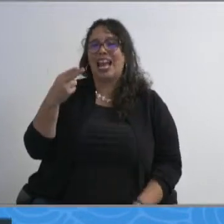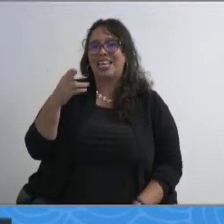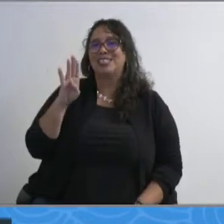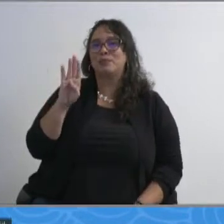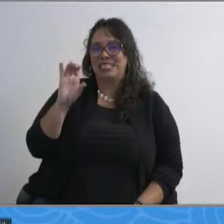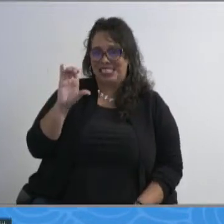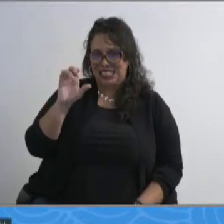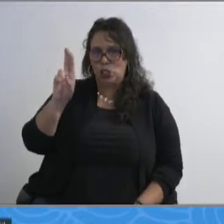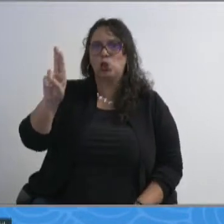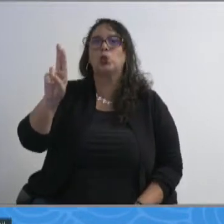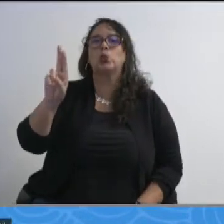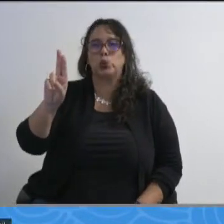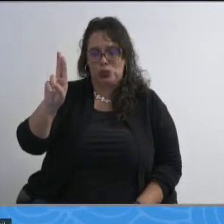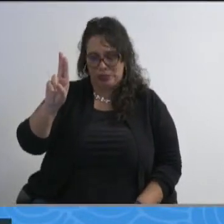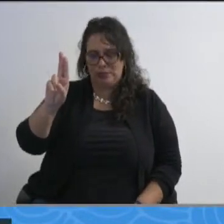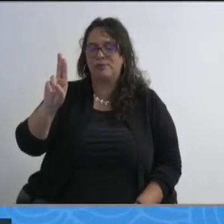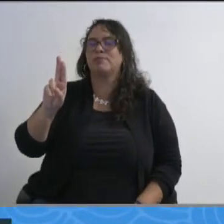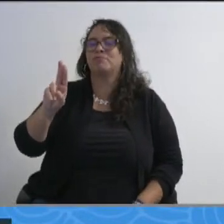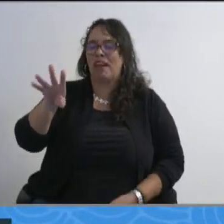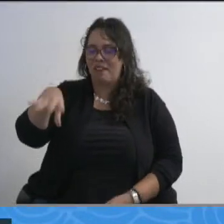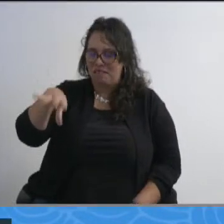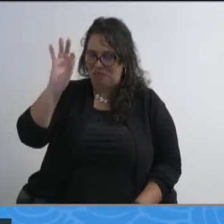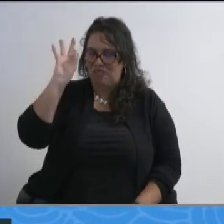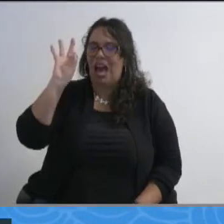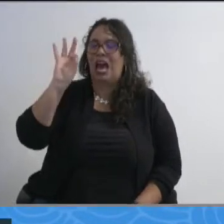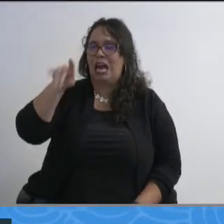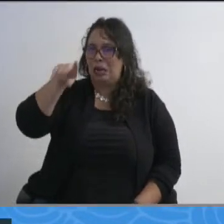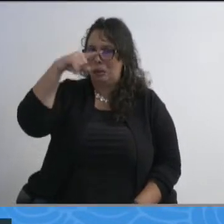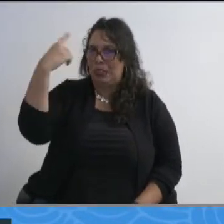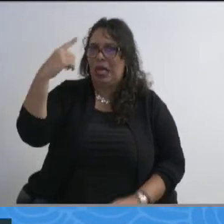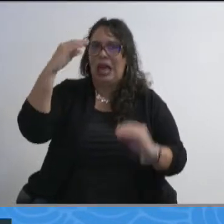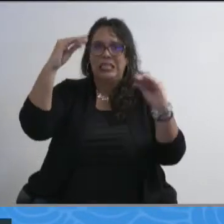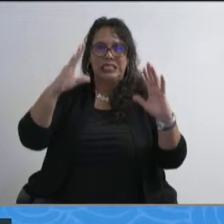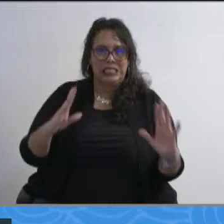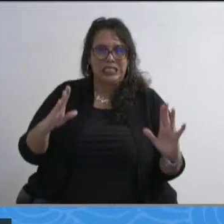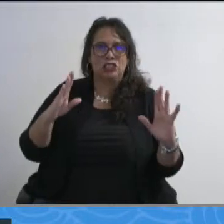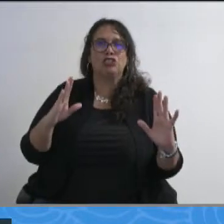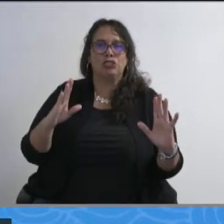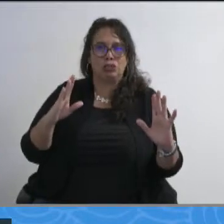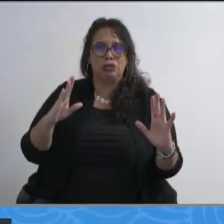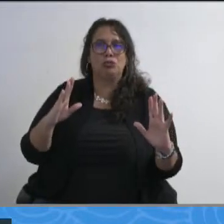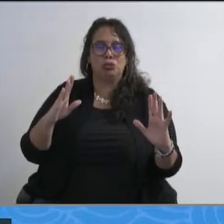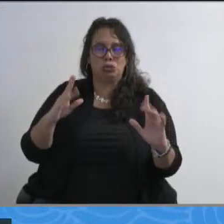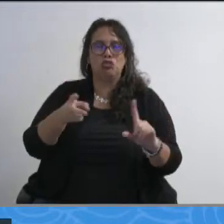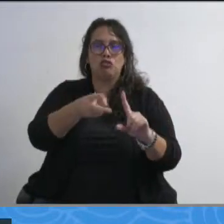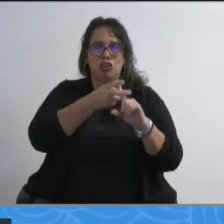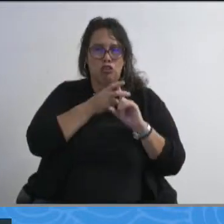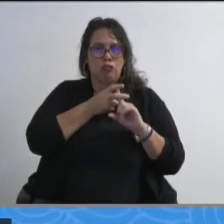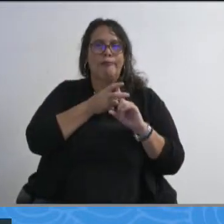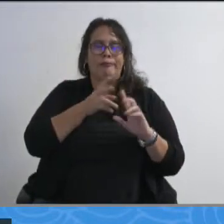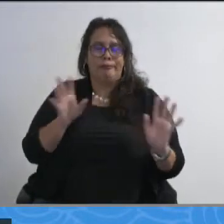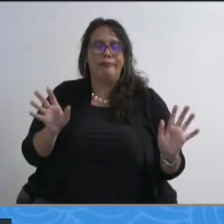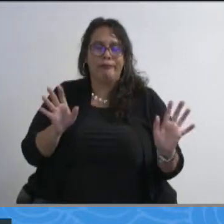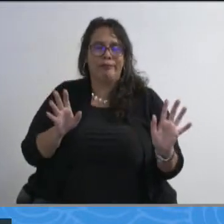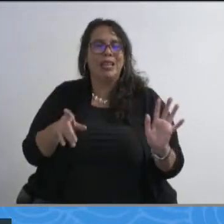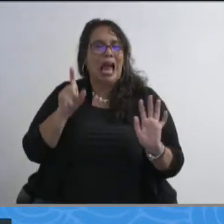and intentionally find black teachers in those spaces. There has to be an intention.